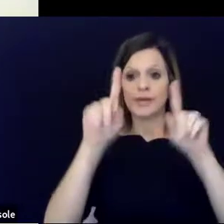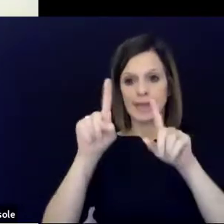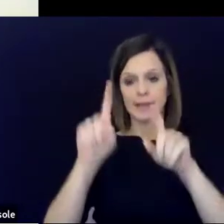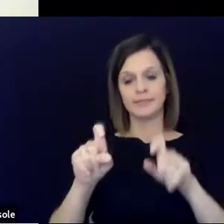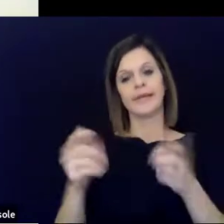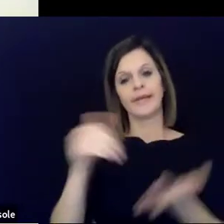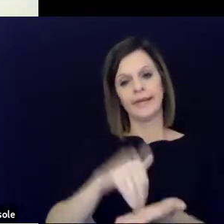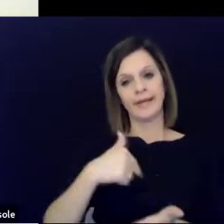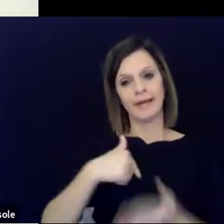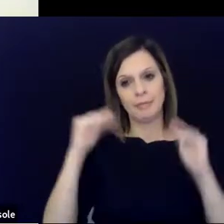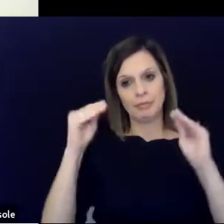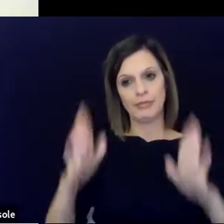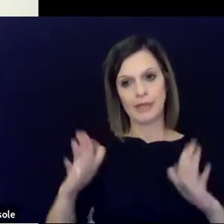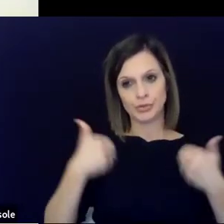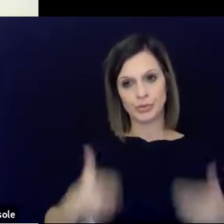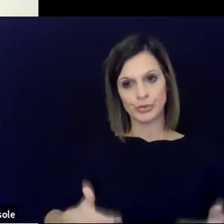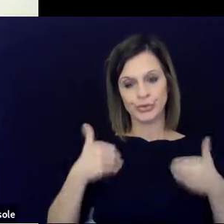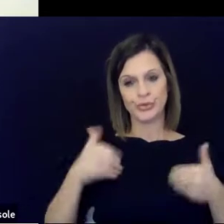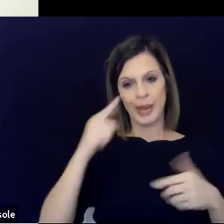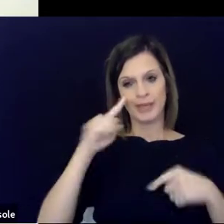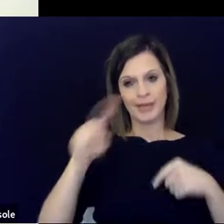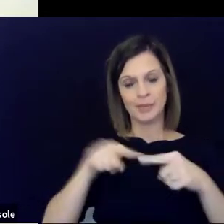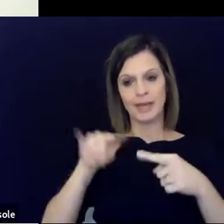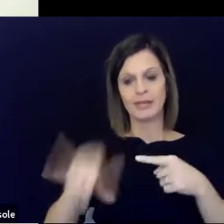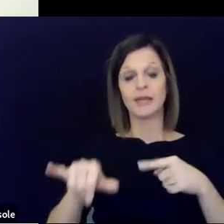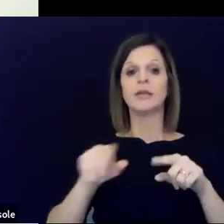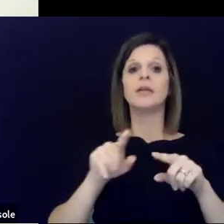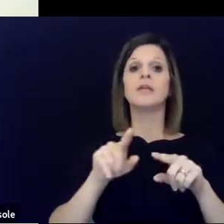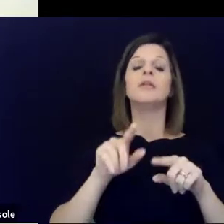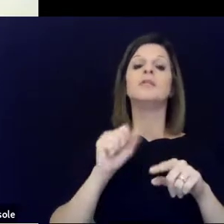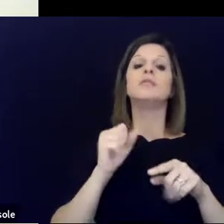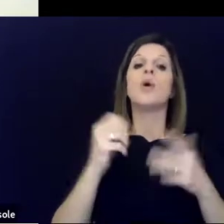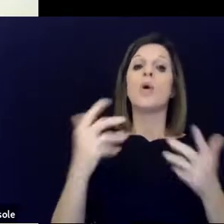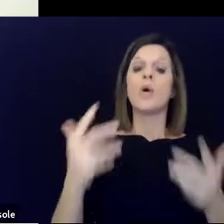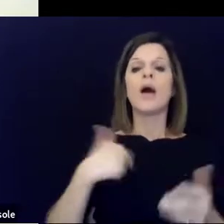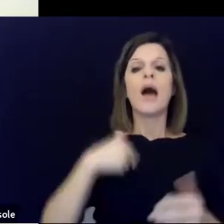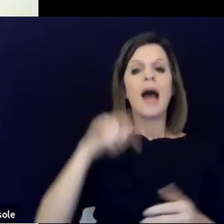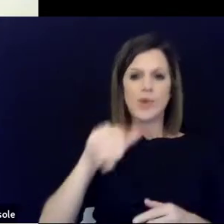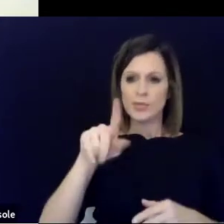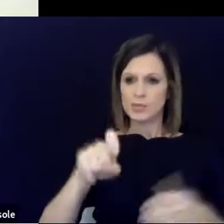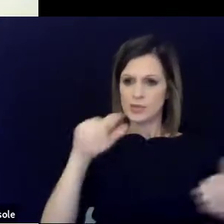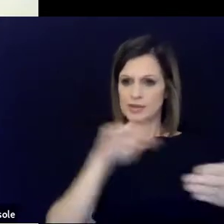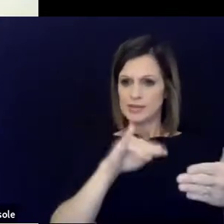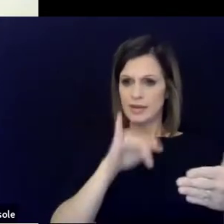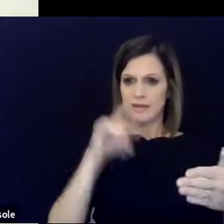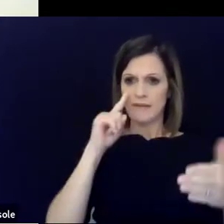So I know I'm supposed to study for an exam, but what do I have to do to regulate that?